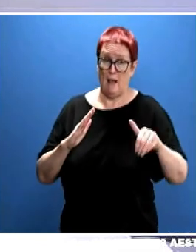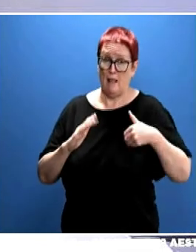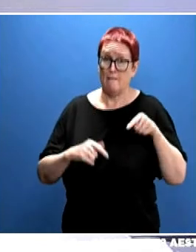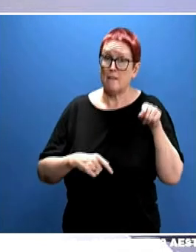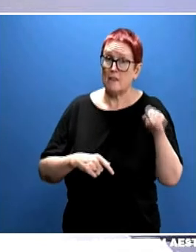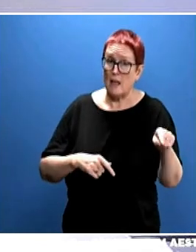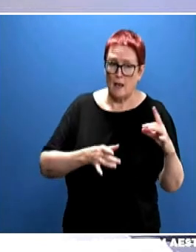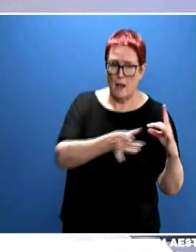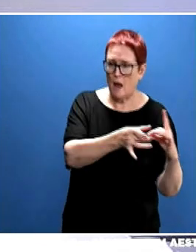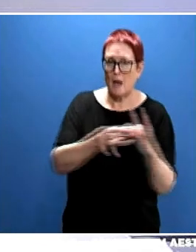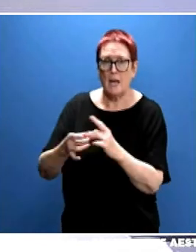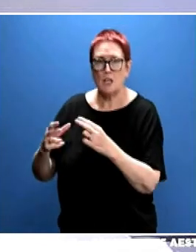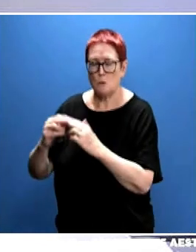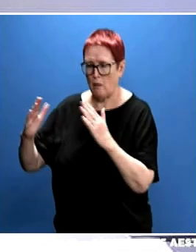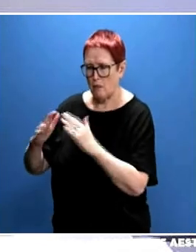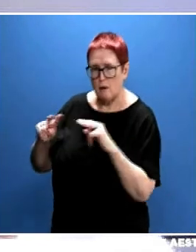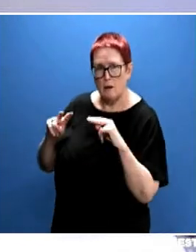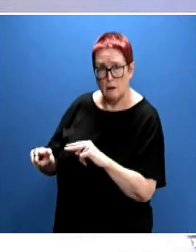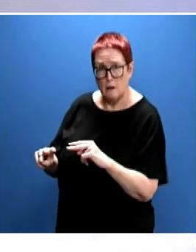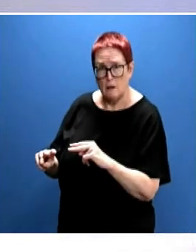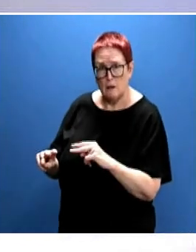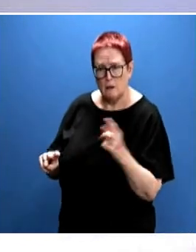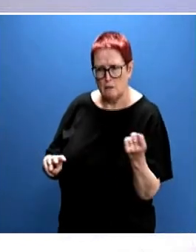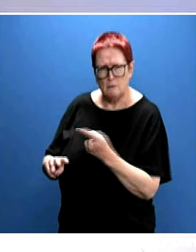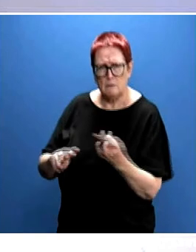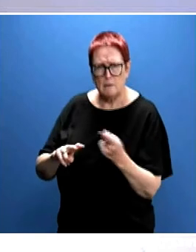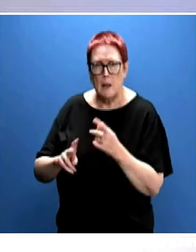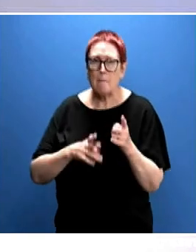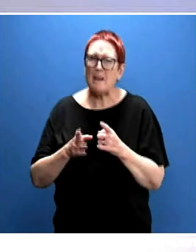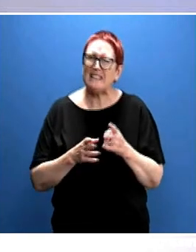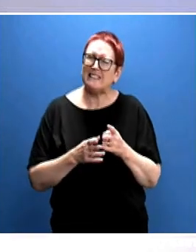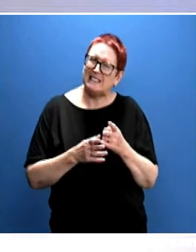I'm trying to understand, is that you start off with a child who's in the